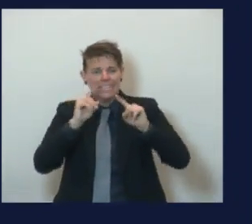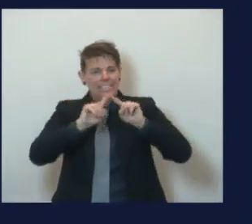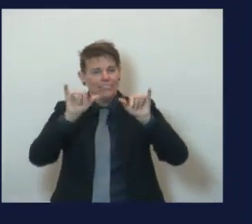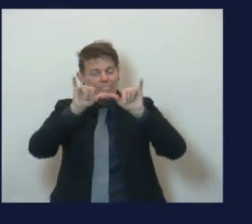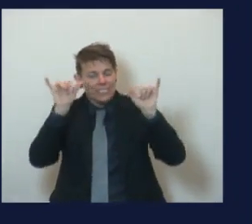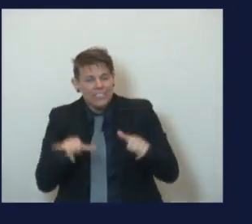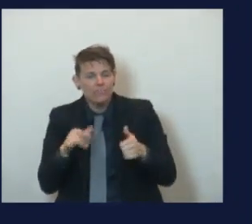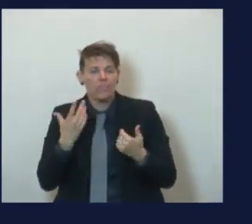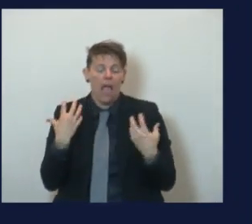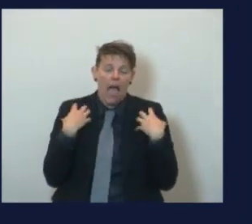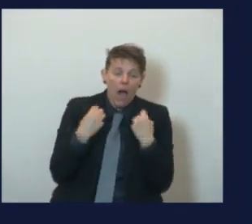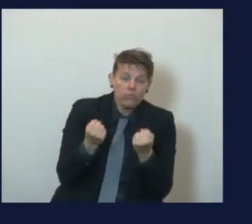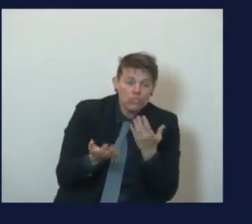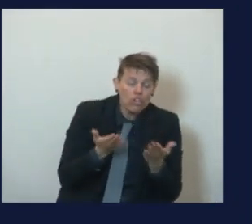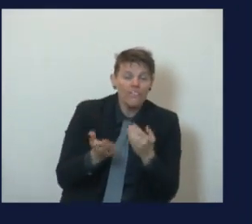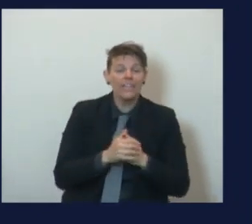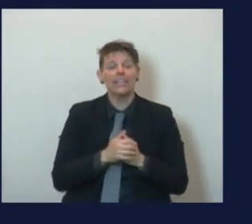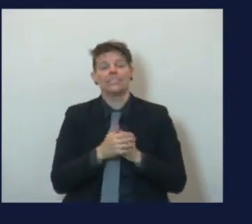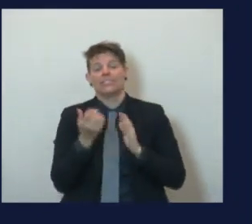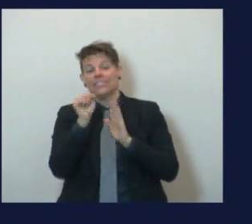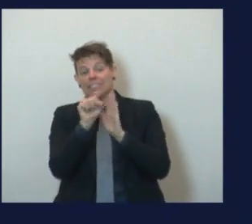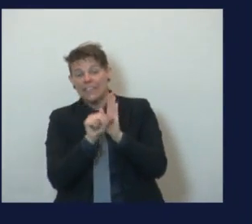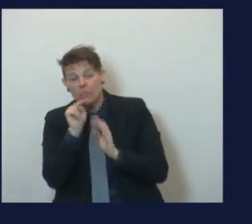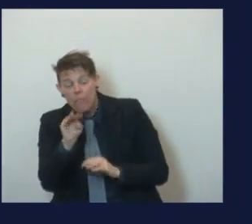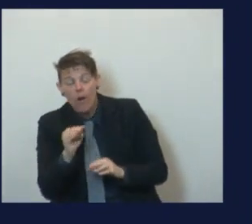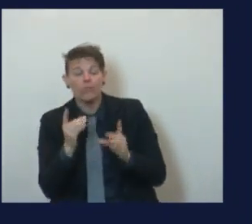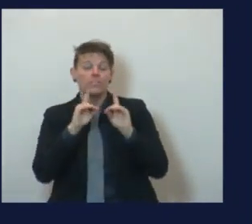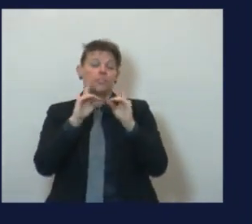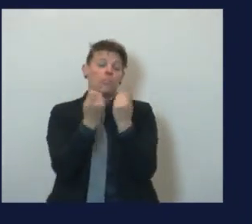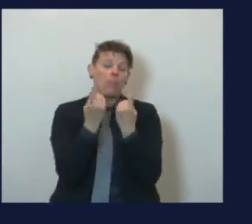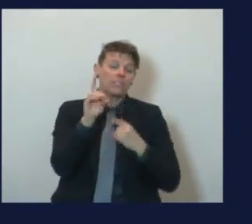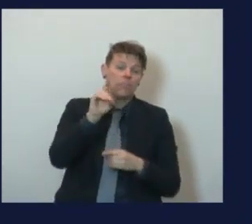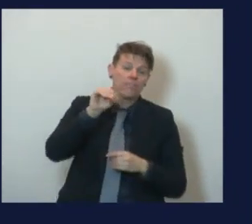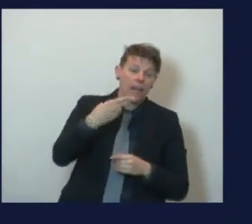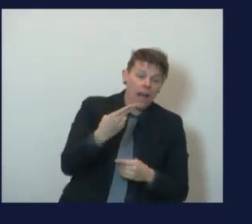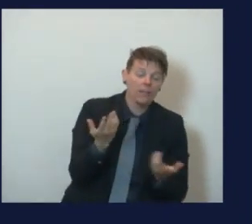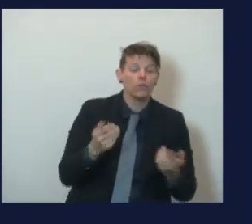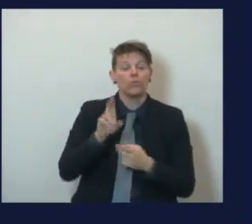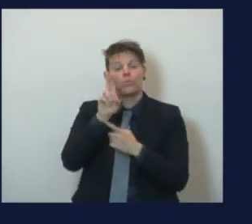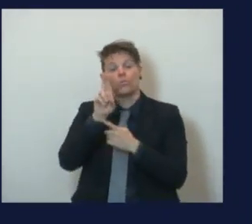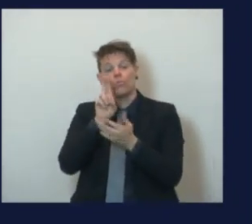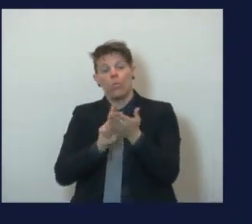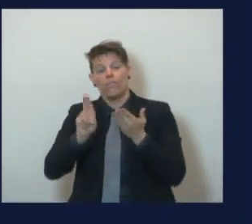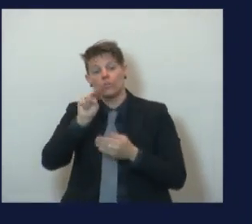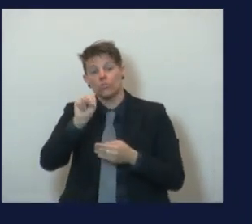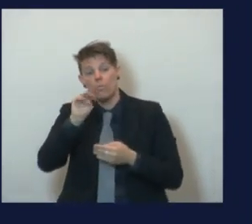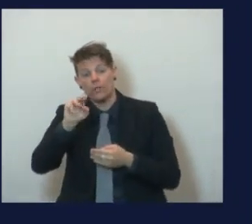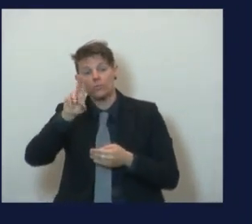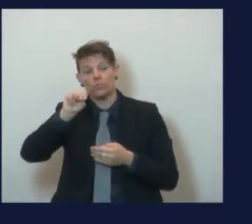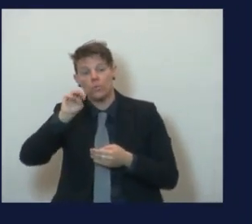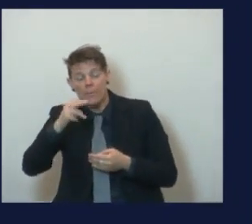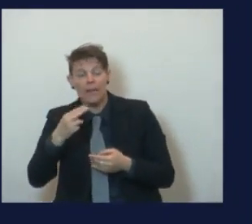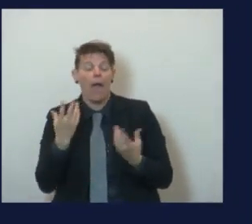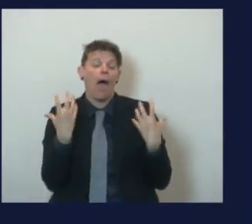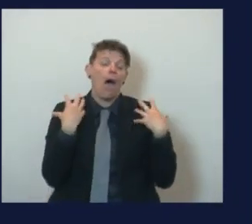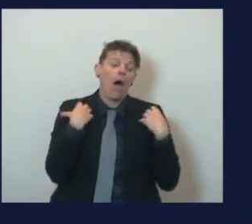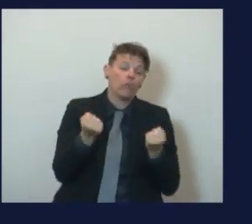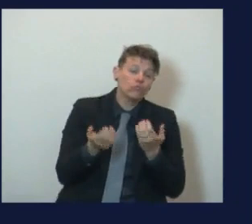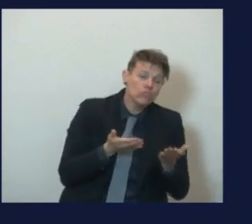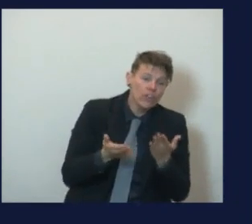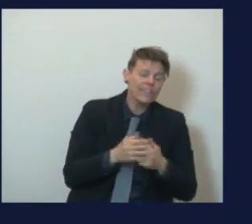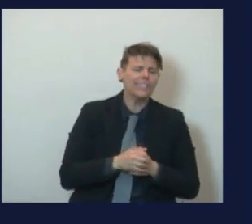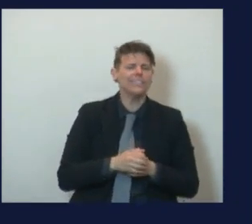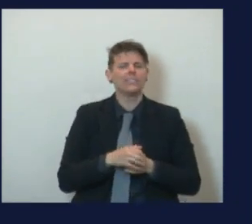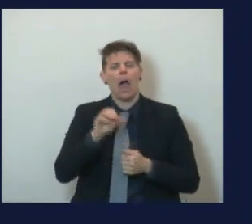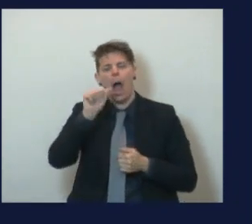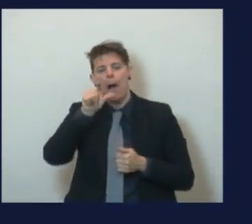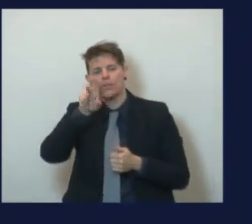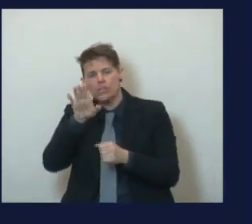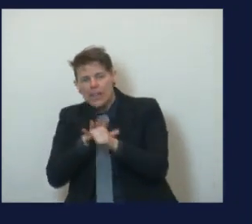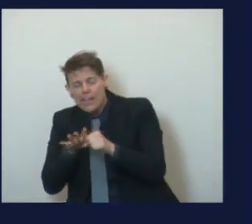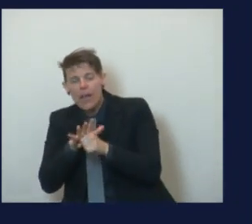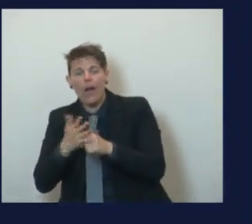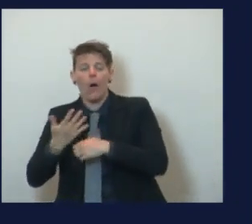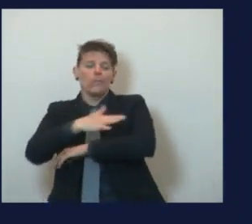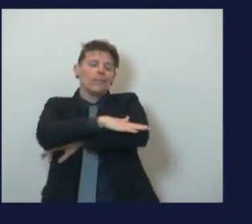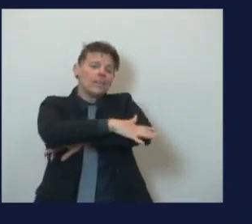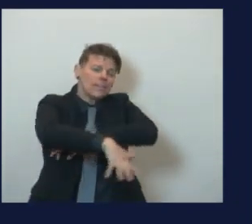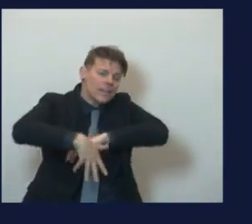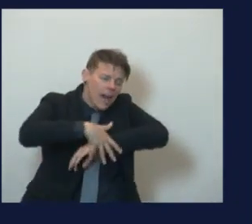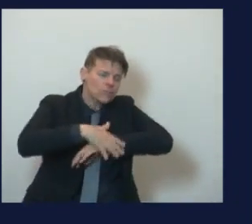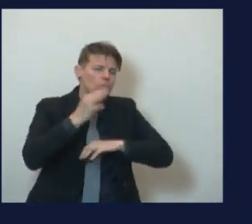ALL RIGHT, SO THIS CREATES UNIQUE CHALLENGES AND THERE ARE TOO MANY SYSTEMS INDIAN HEALTH SERVICE STATE OF NEW MEXICO DEPARTMENT OF HEALTH UNIVERSITY, NEW MEXICO, INDIAN HEALTH